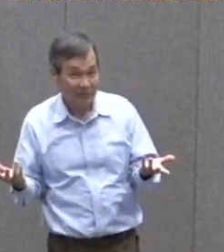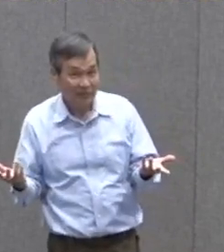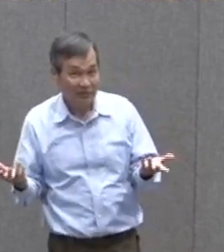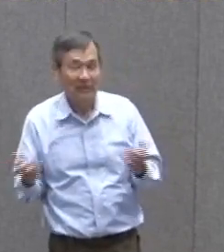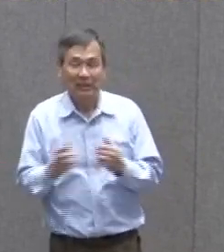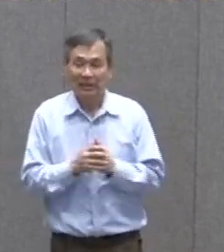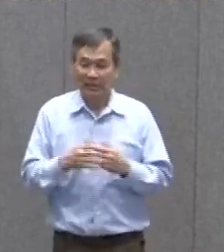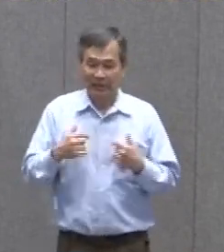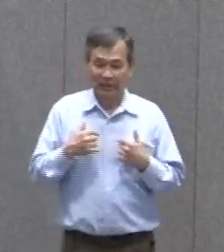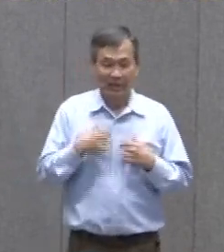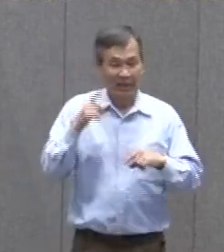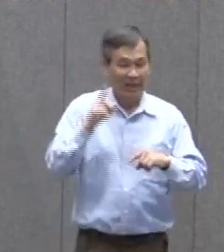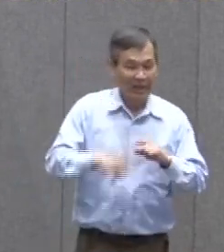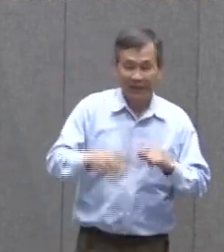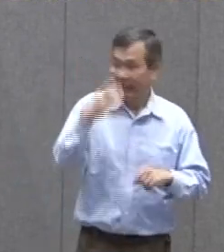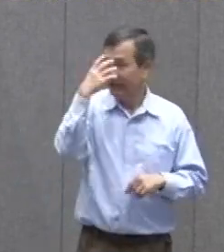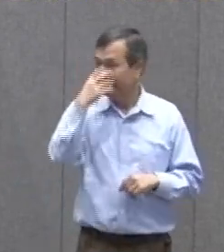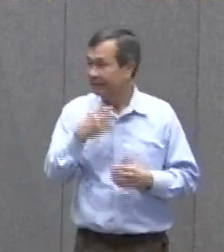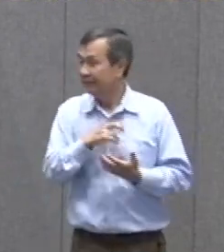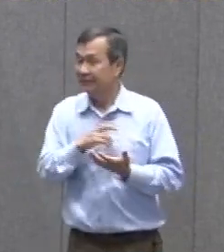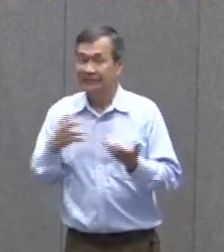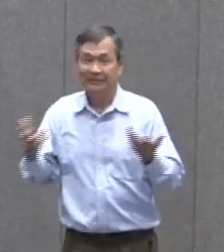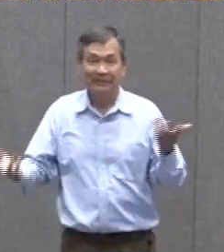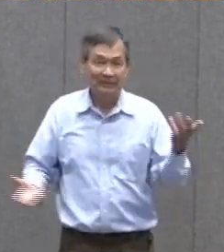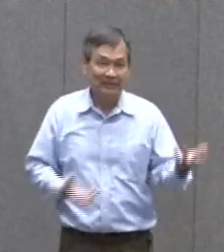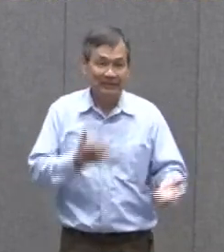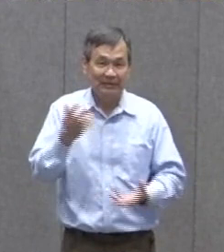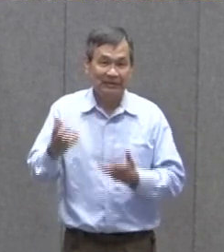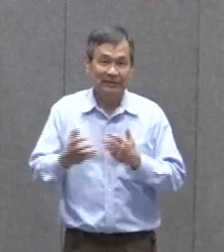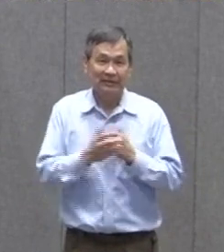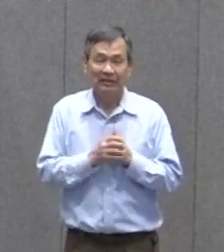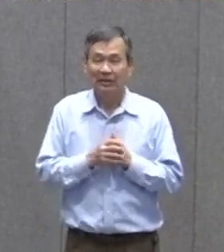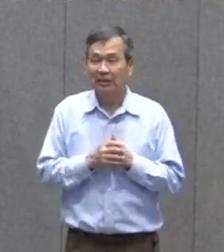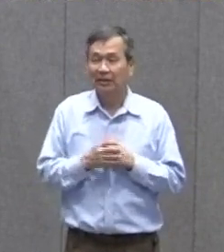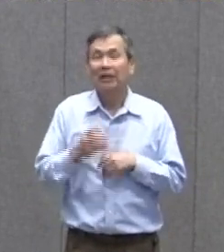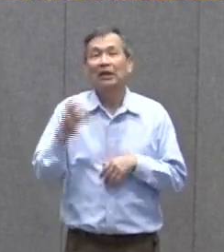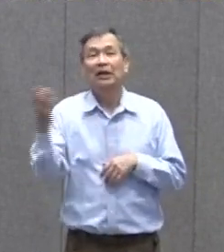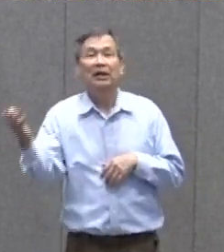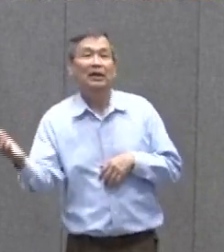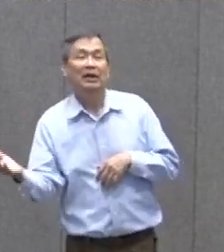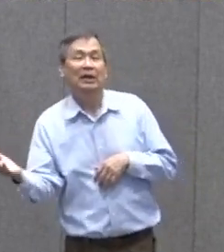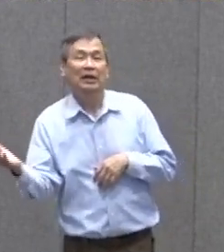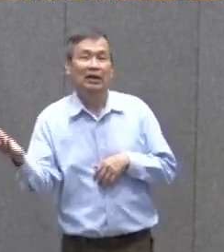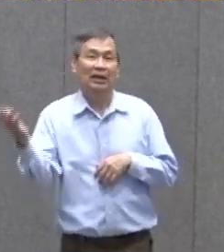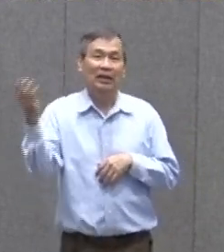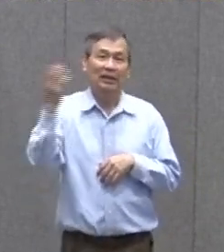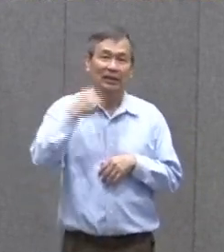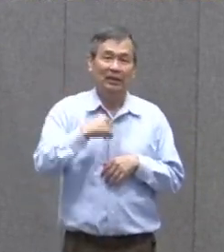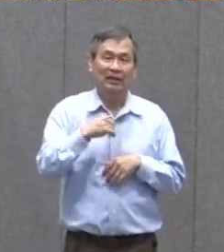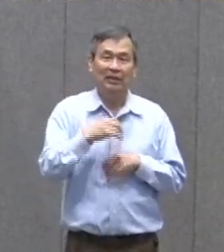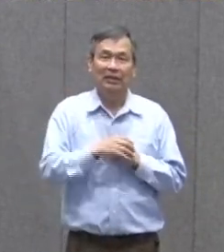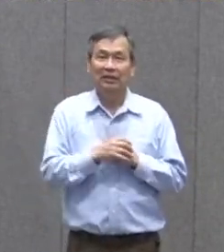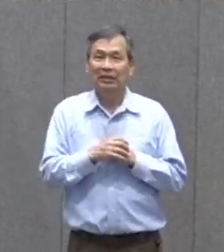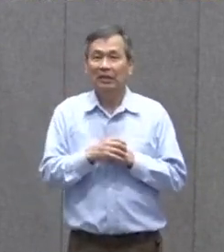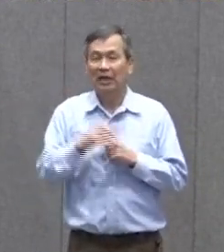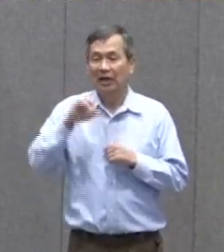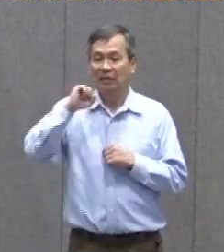"I can't sleep." "Come snuggle, come spoon," said his mom and dad.